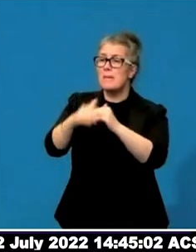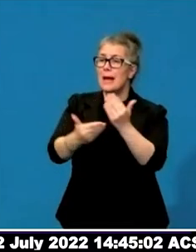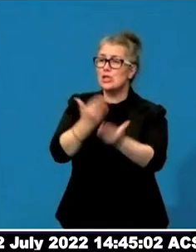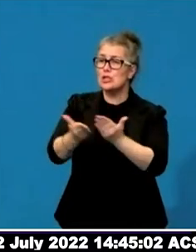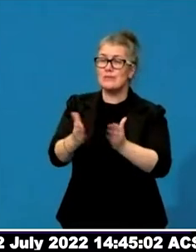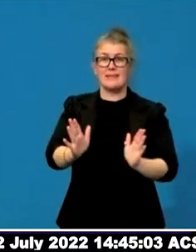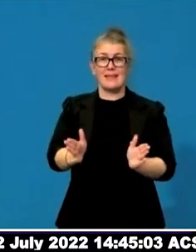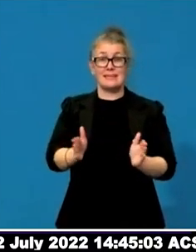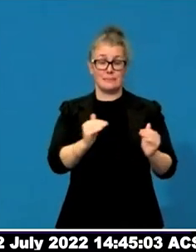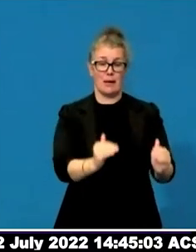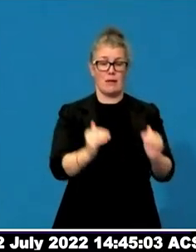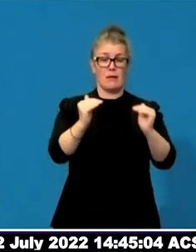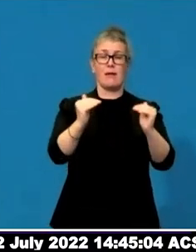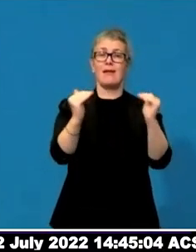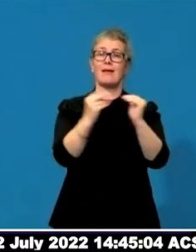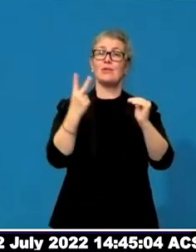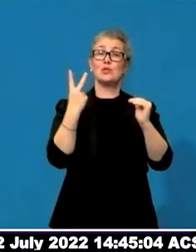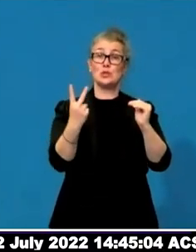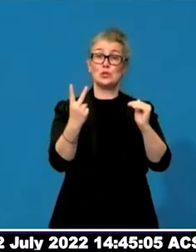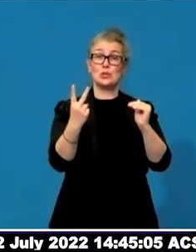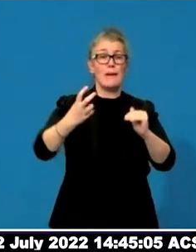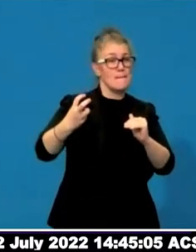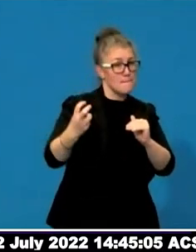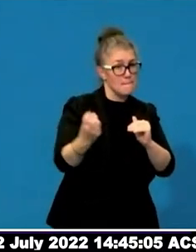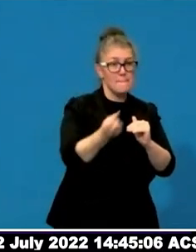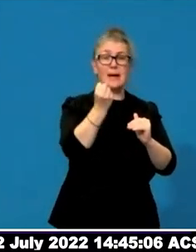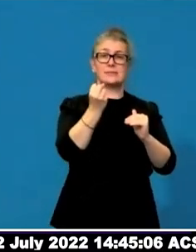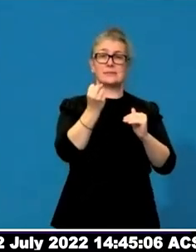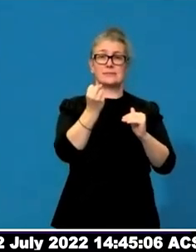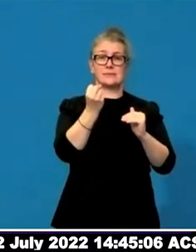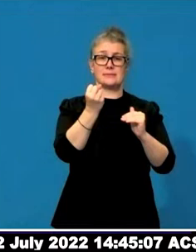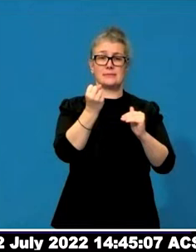Level 2, we are required to link them in and make those warm referrals.